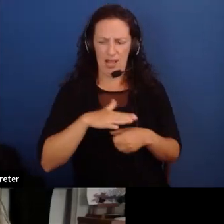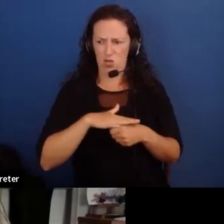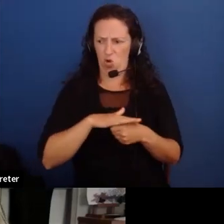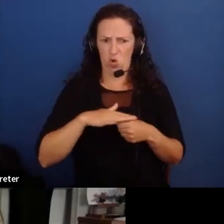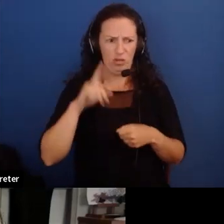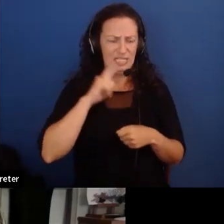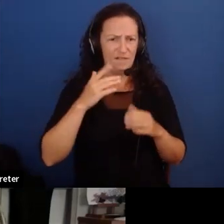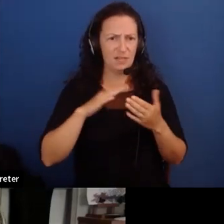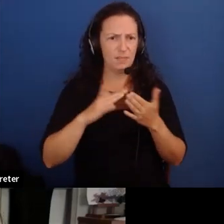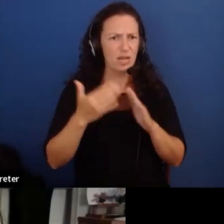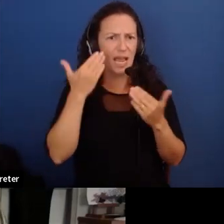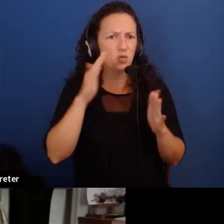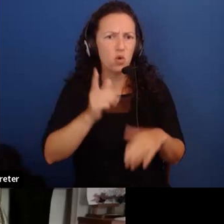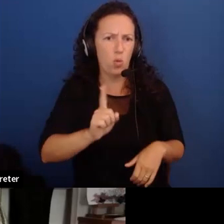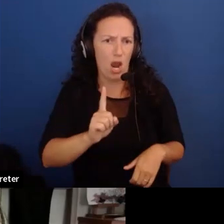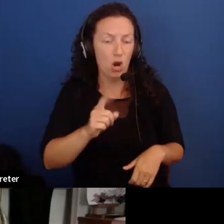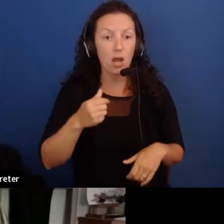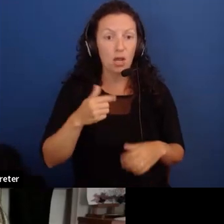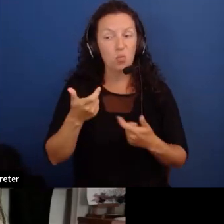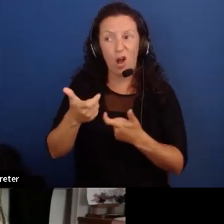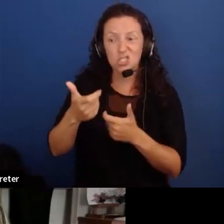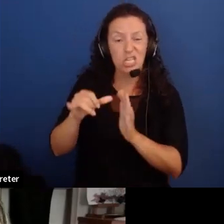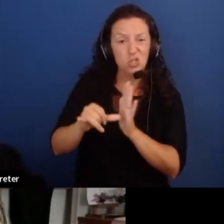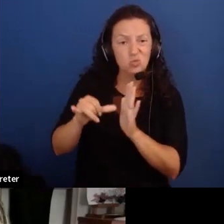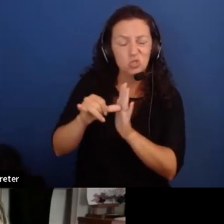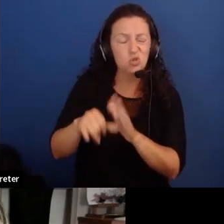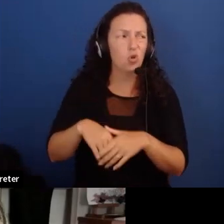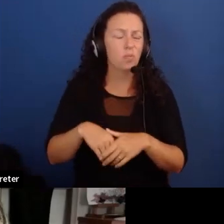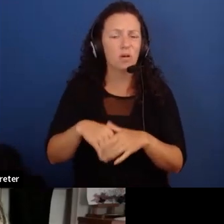This person said they're trying to learn from YouTube and books. I guess they're just wondering